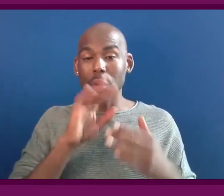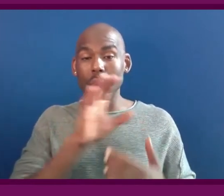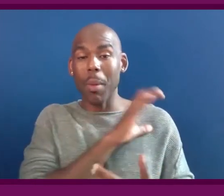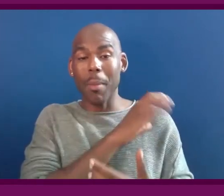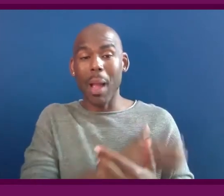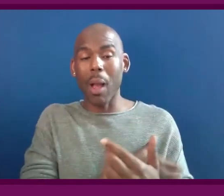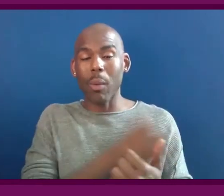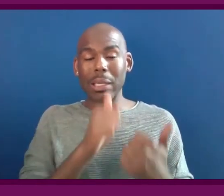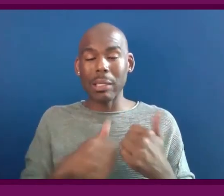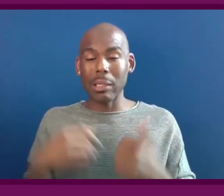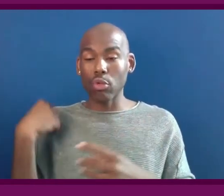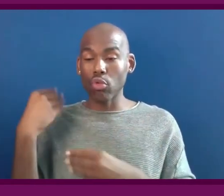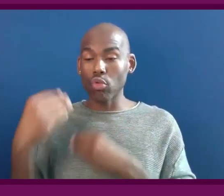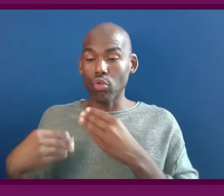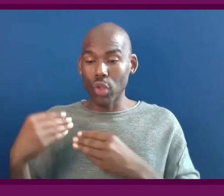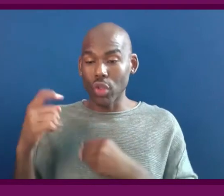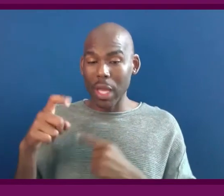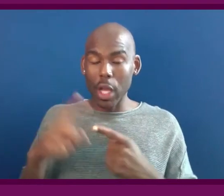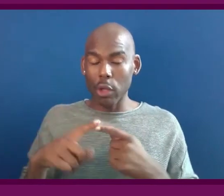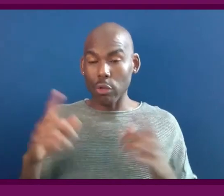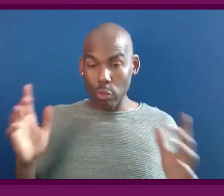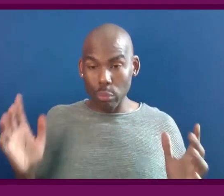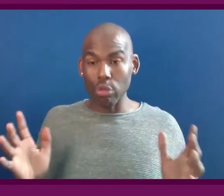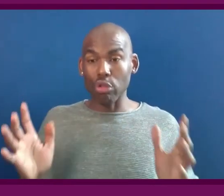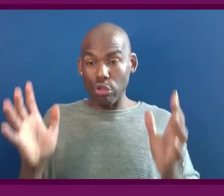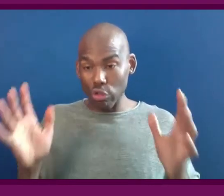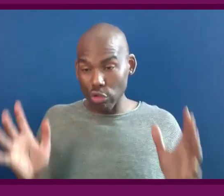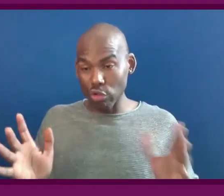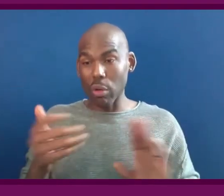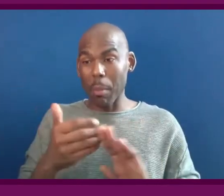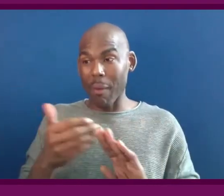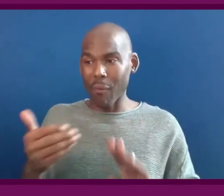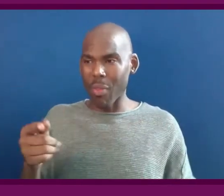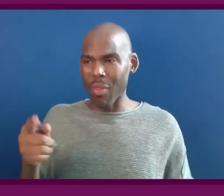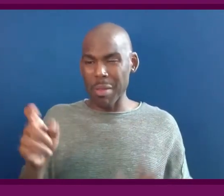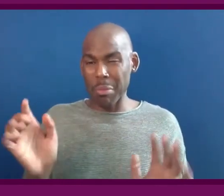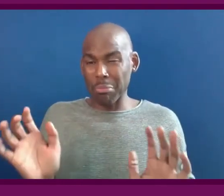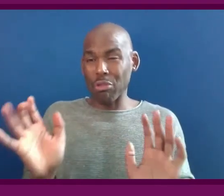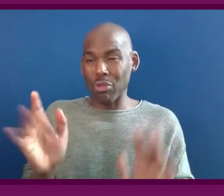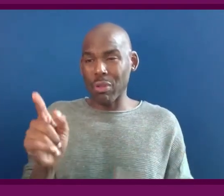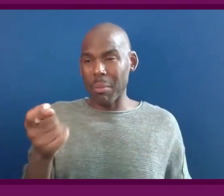Each generation's had to push the first generation or the generation before them just a little bit.